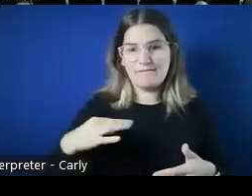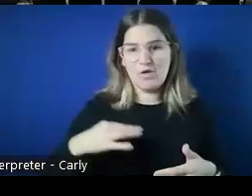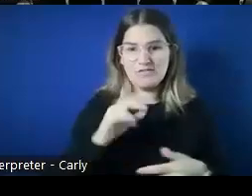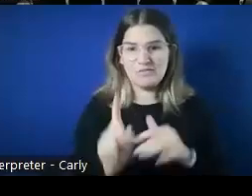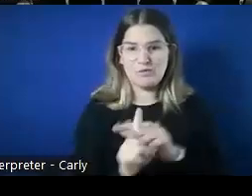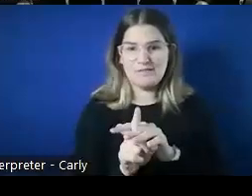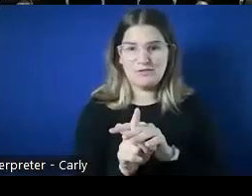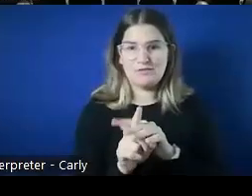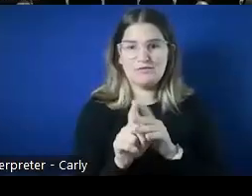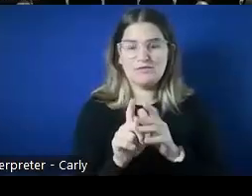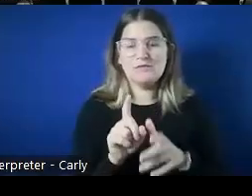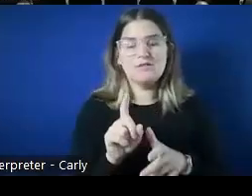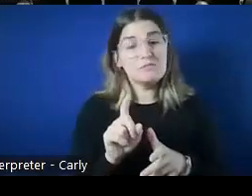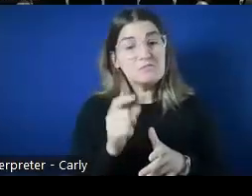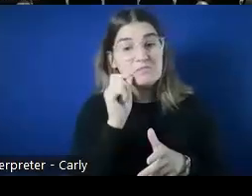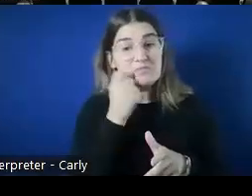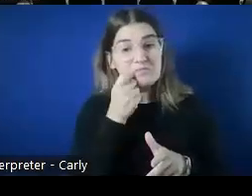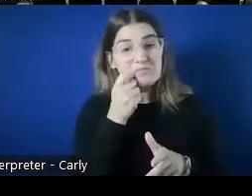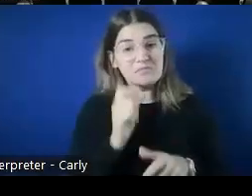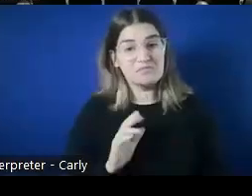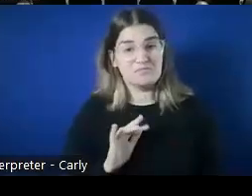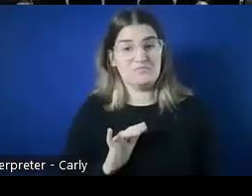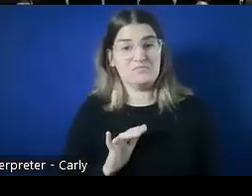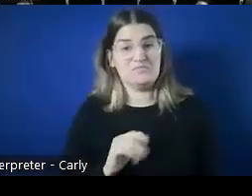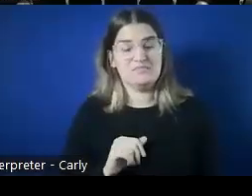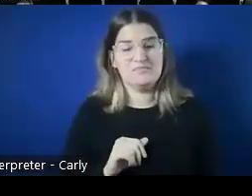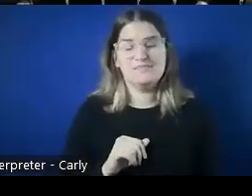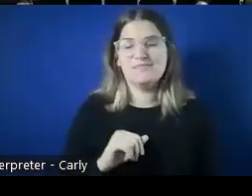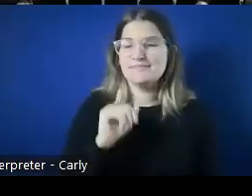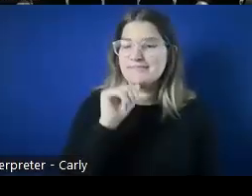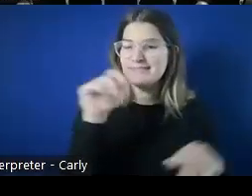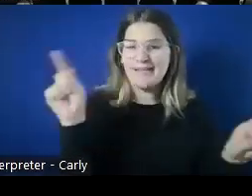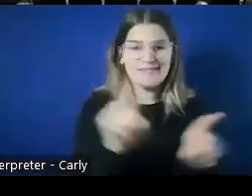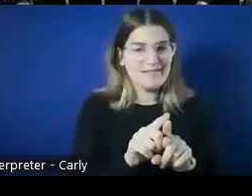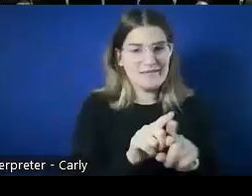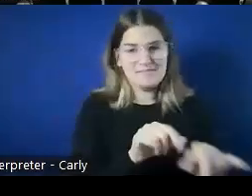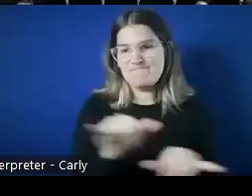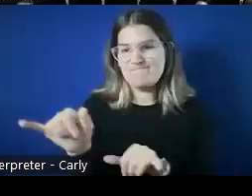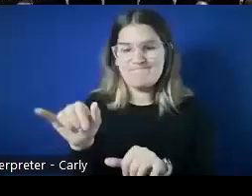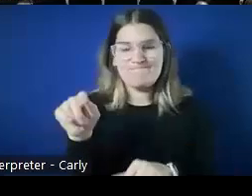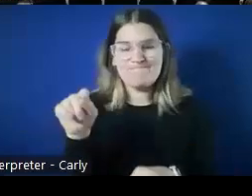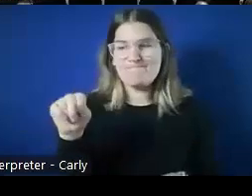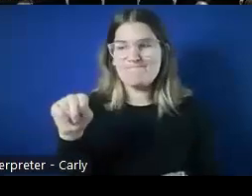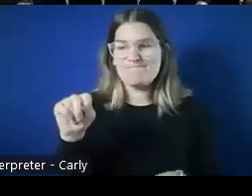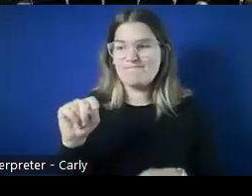which is pretty cool so um again it's not quite the same as having uh you know a solid uh e-record